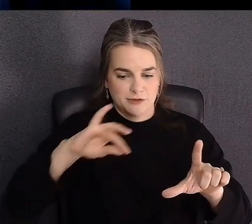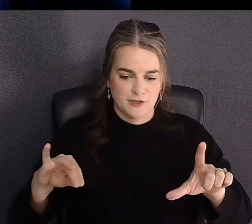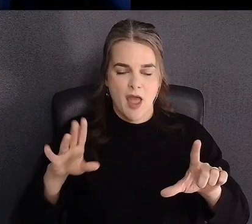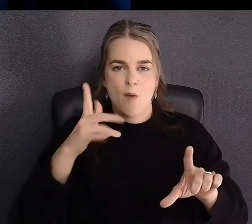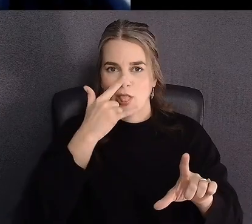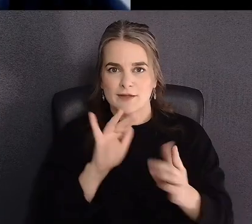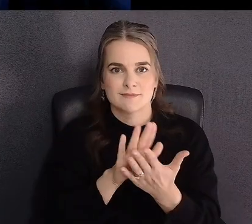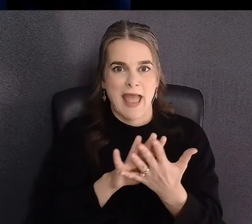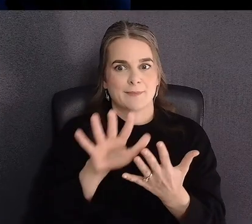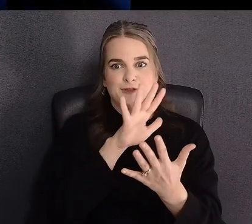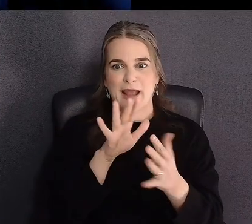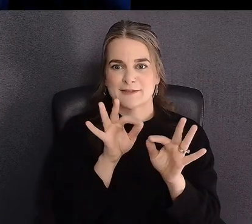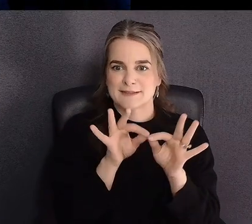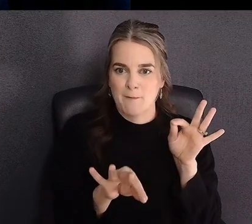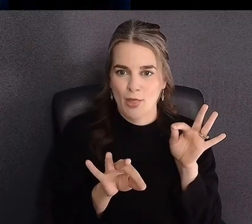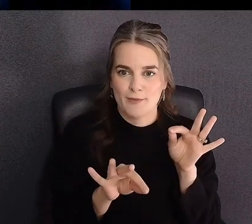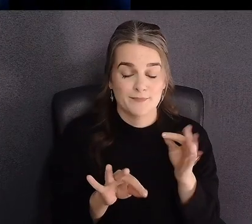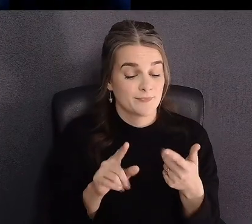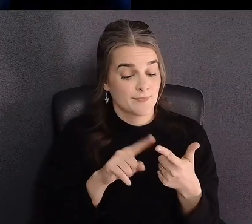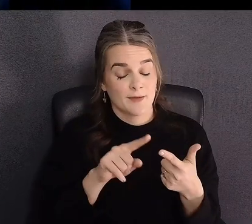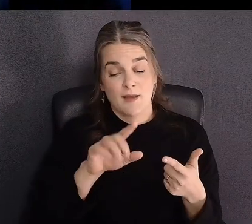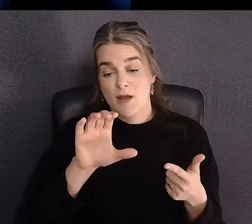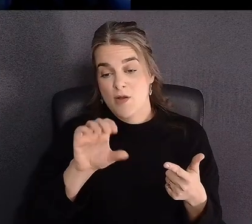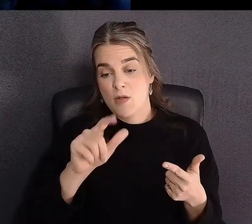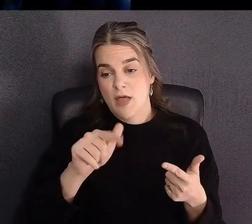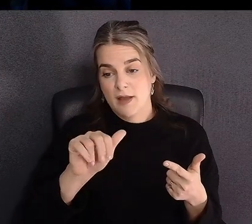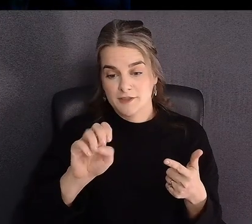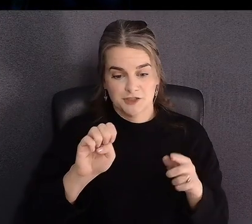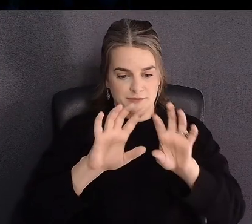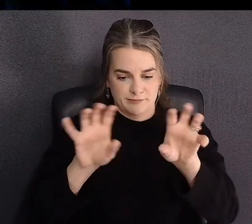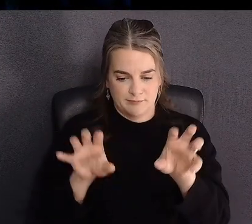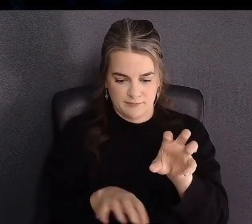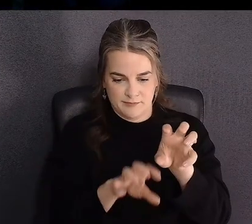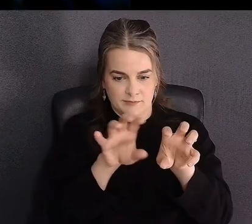Collage, and even felt collage can be really fun because it's tactile.